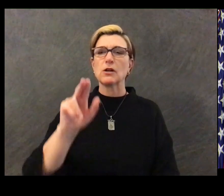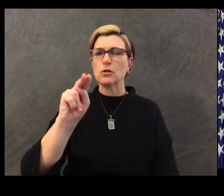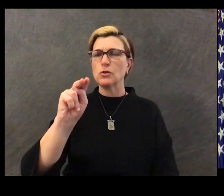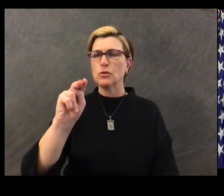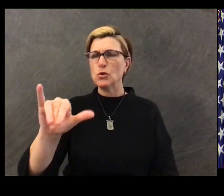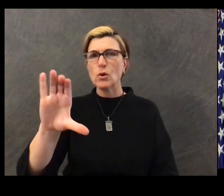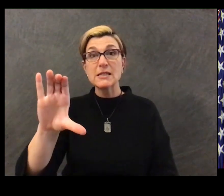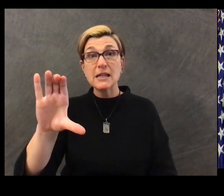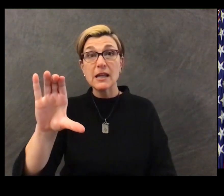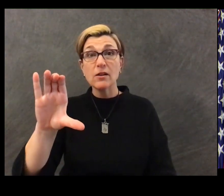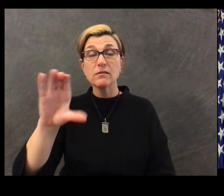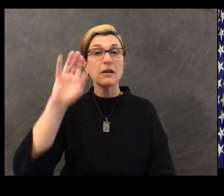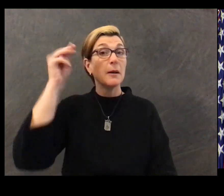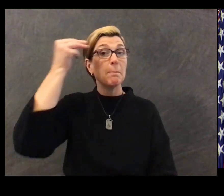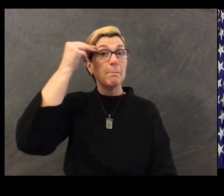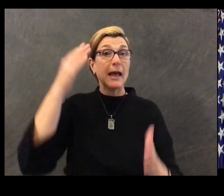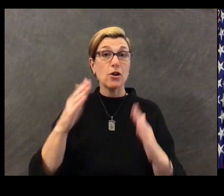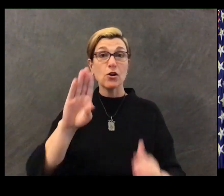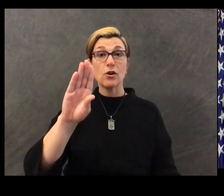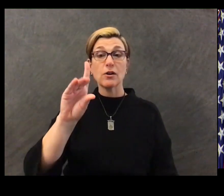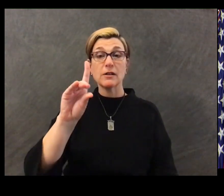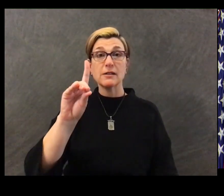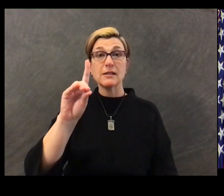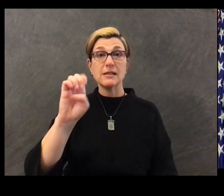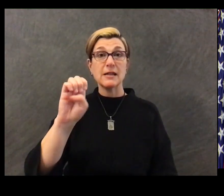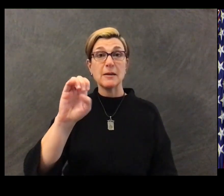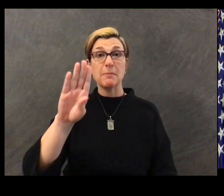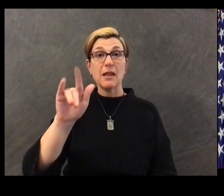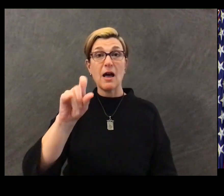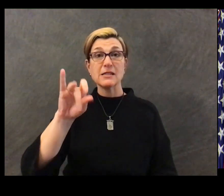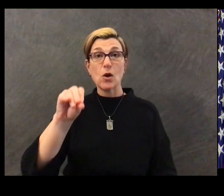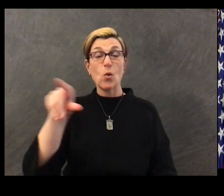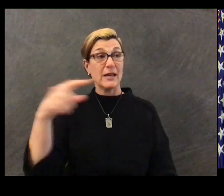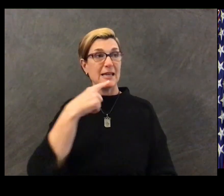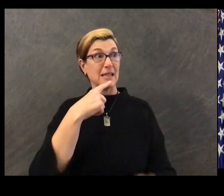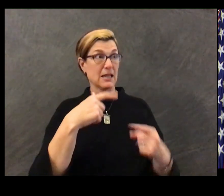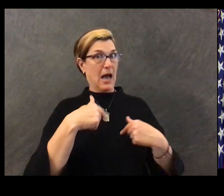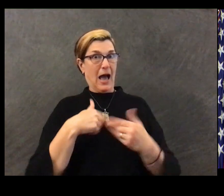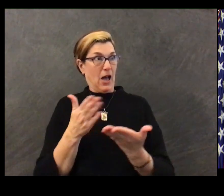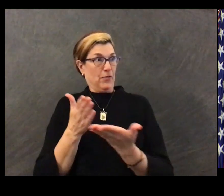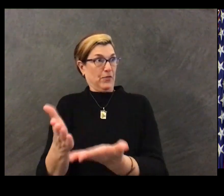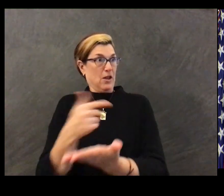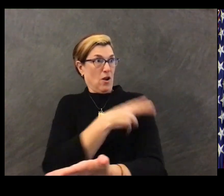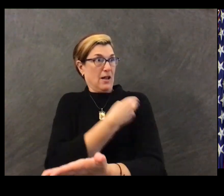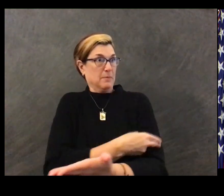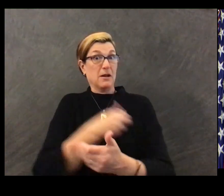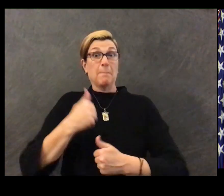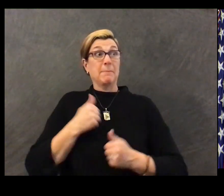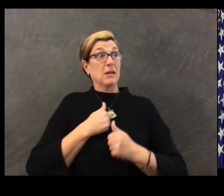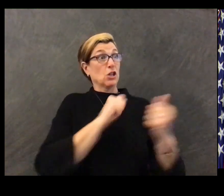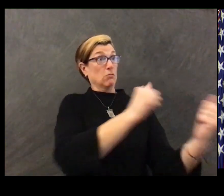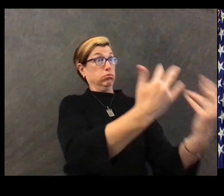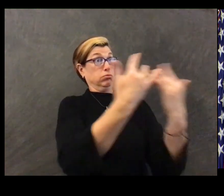de Blasio called me to say it was inspiring to watch he was there when the military came in he said it gave everybody spirit when he saw the